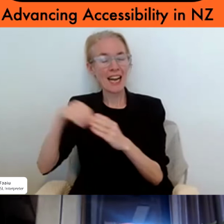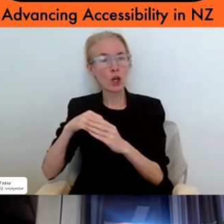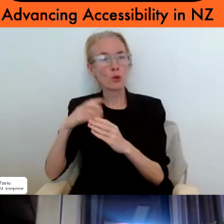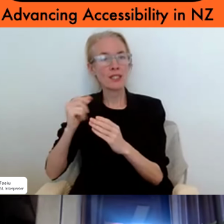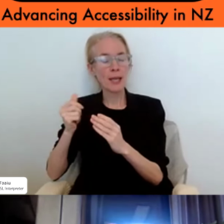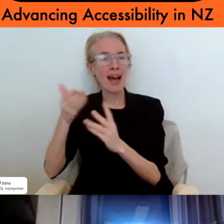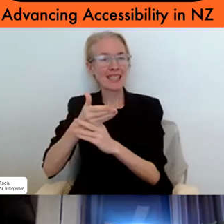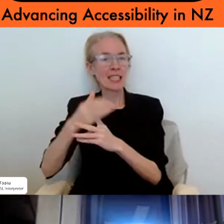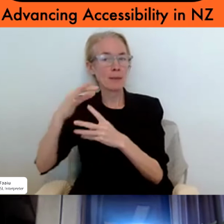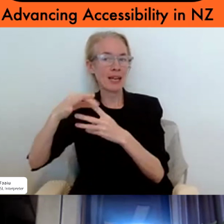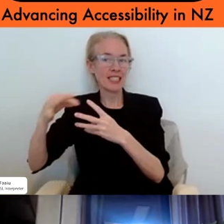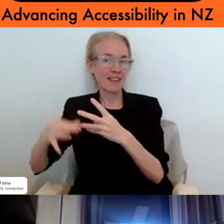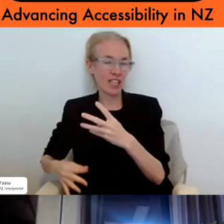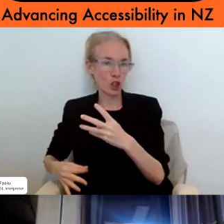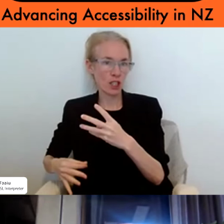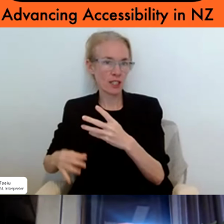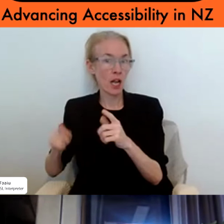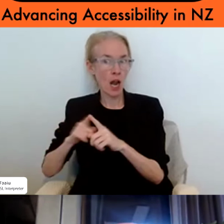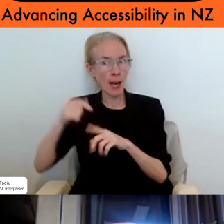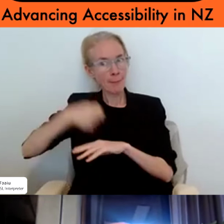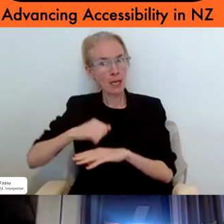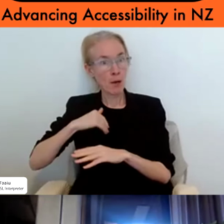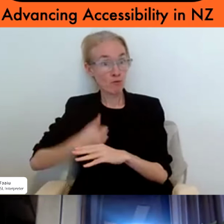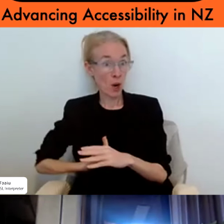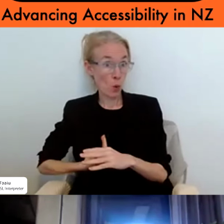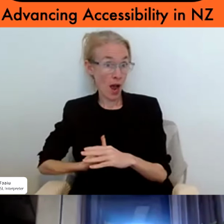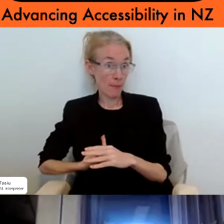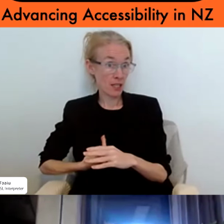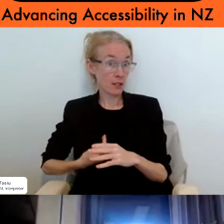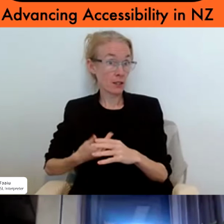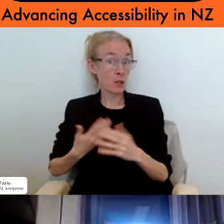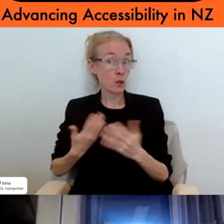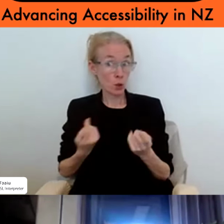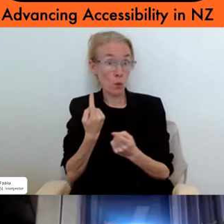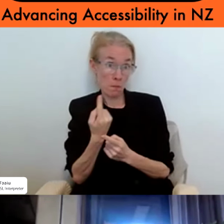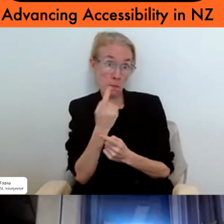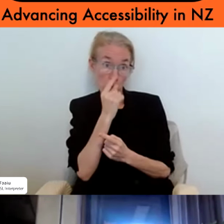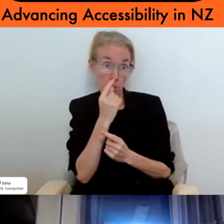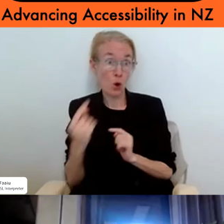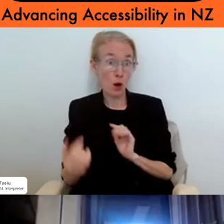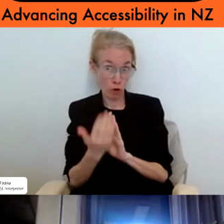added to it, that could possibly be a good way of going forward.